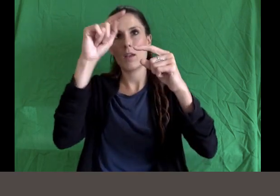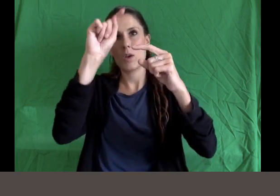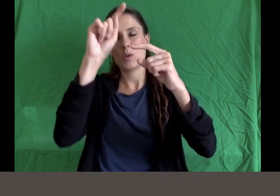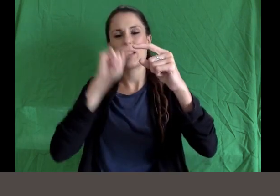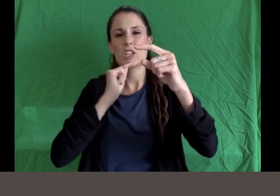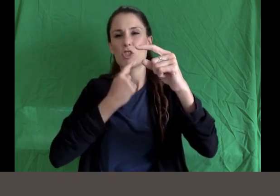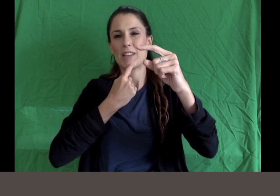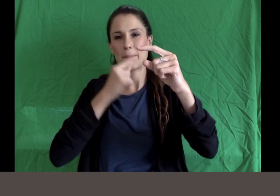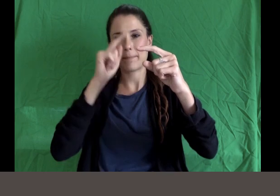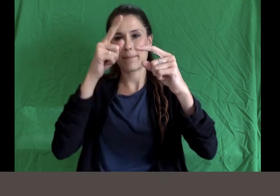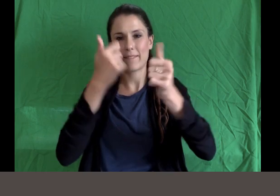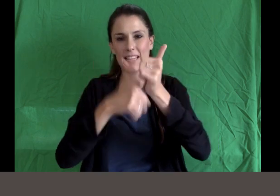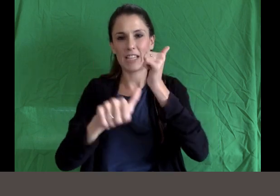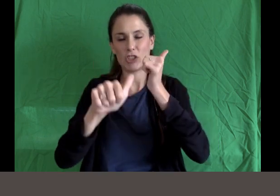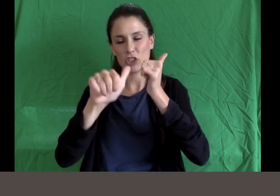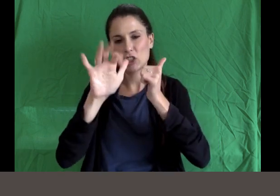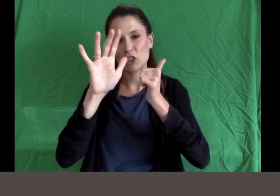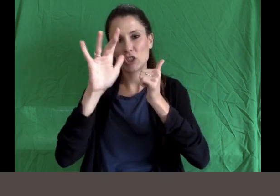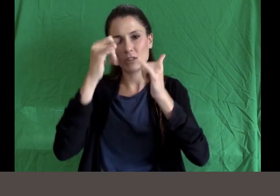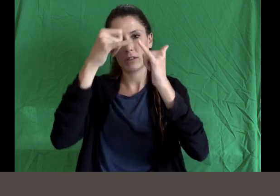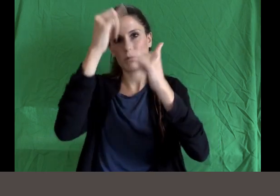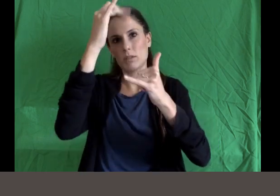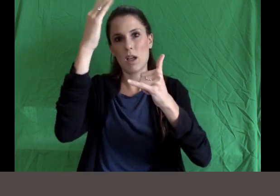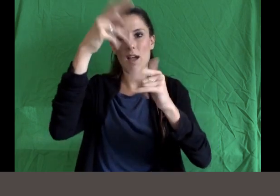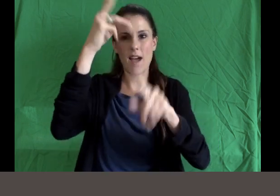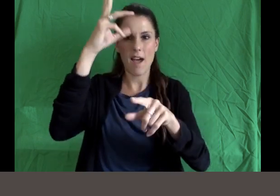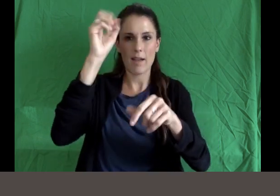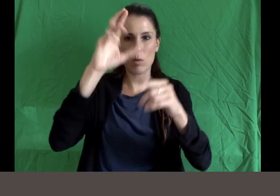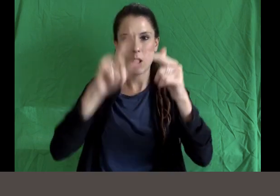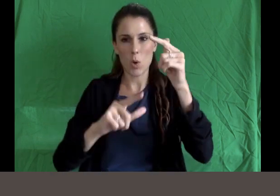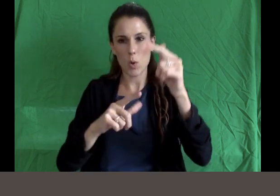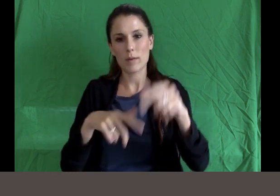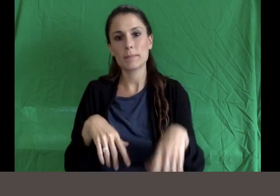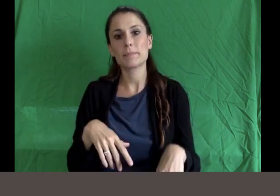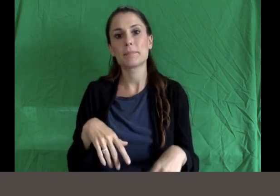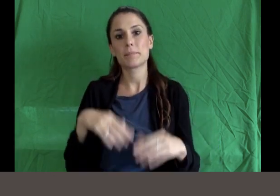innermost portions of each of these lines and then of course the dot in the middle is used to